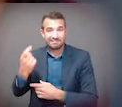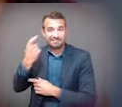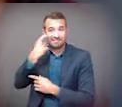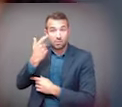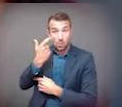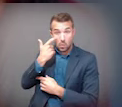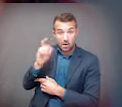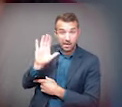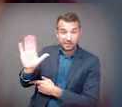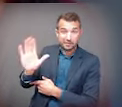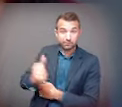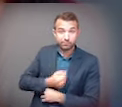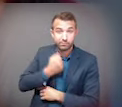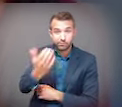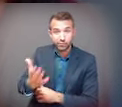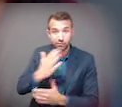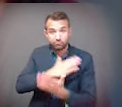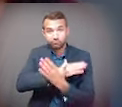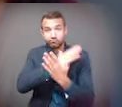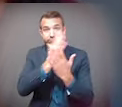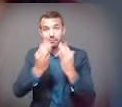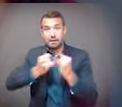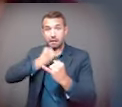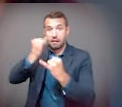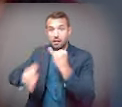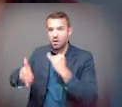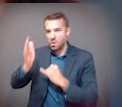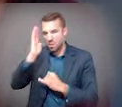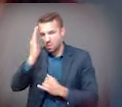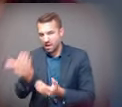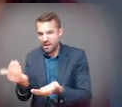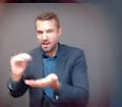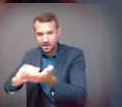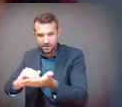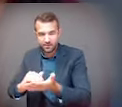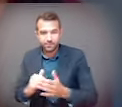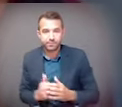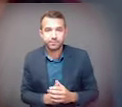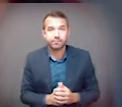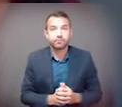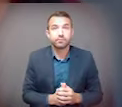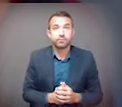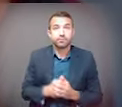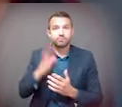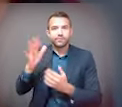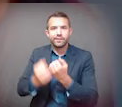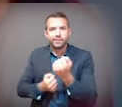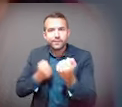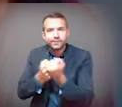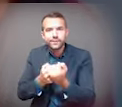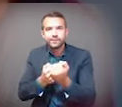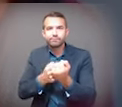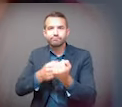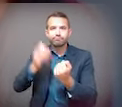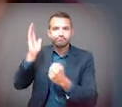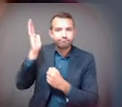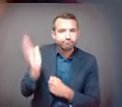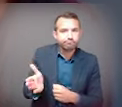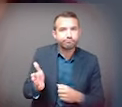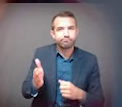some work that you will hear at the end of this program as well. LeDerick is also an advocate, public speaker, and educational consultant.